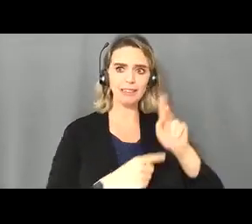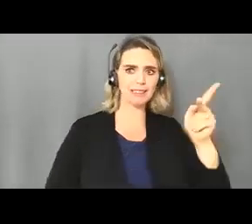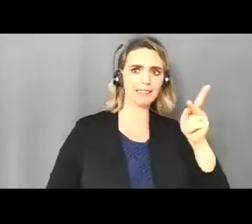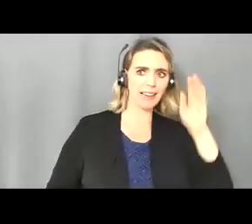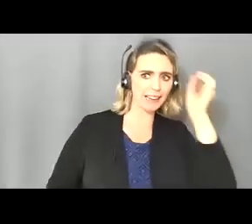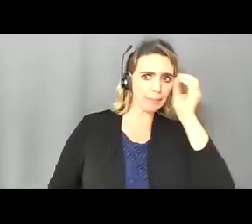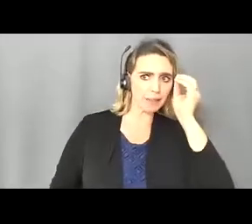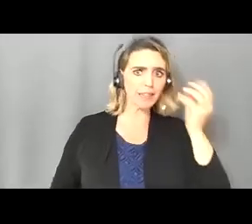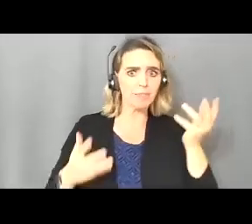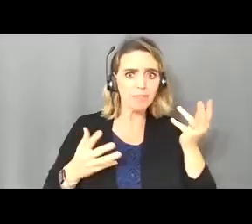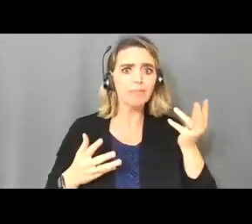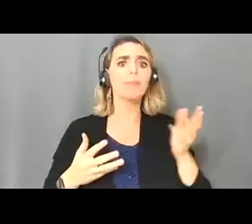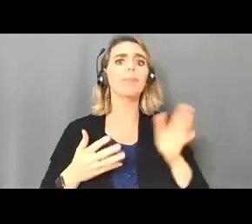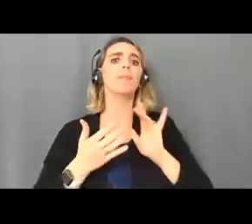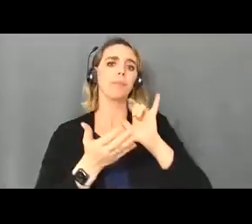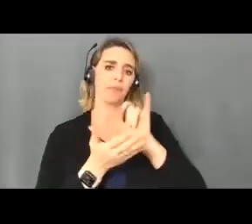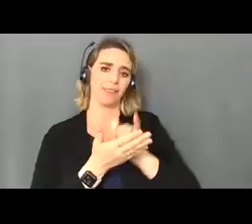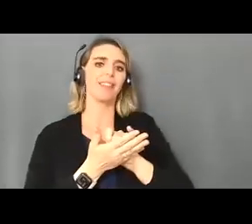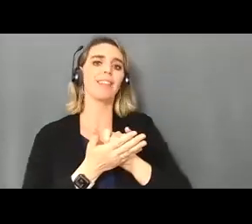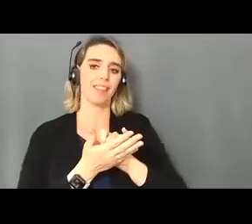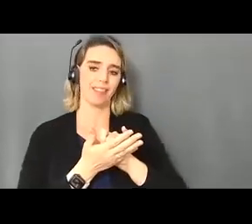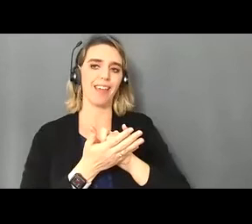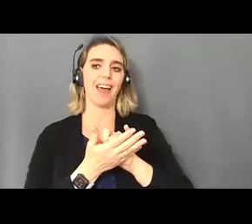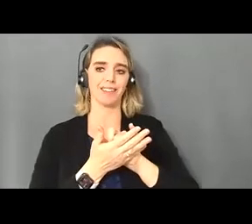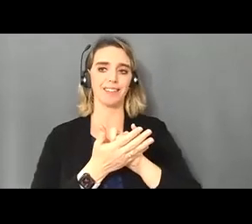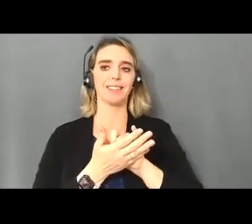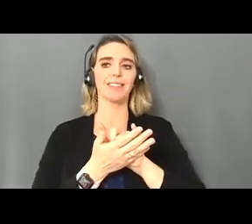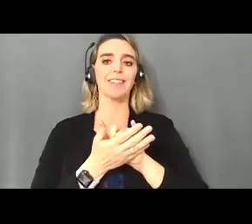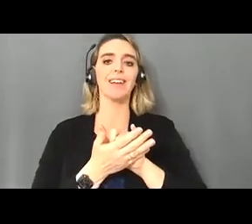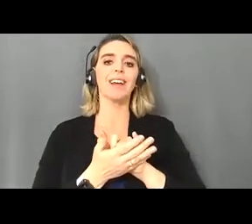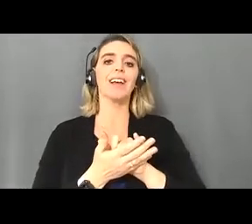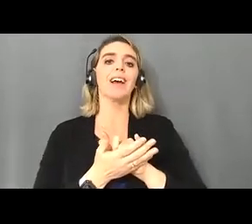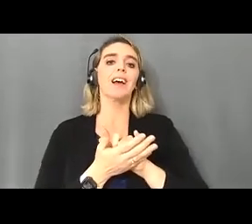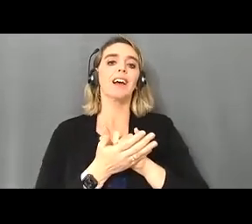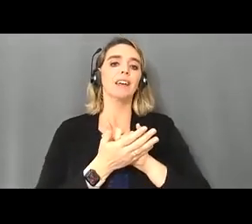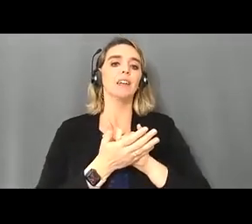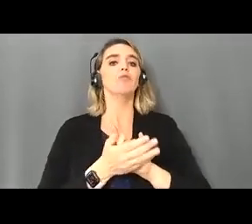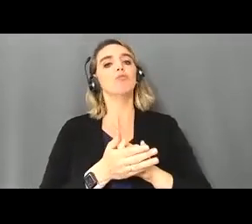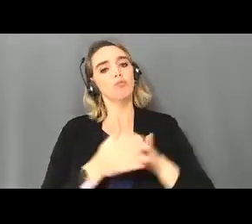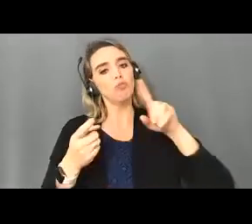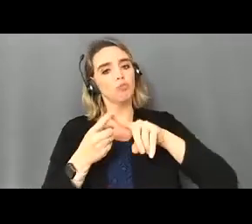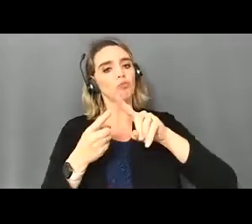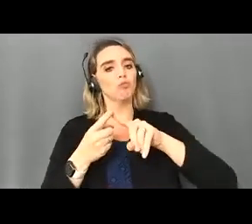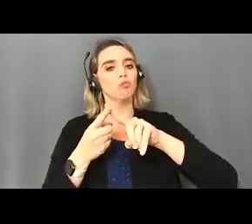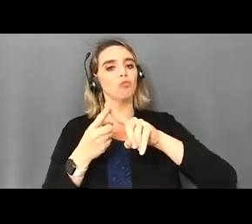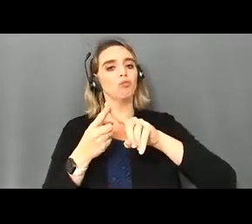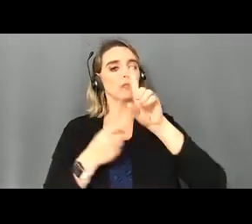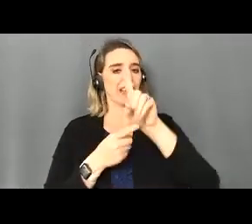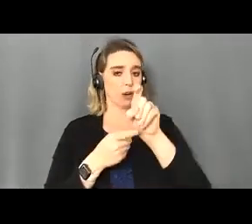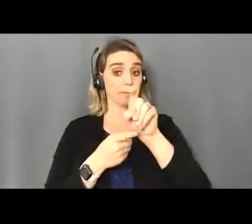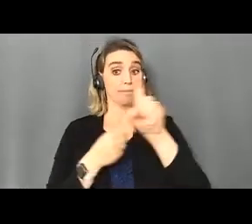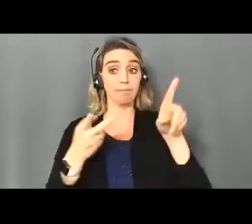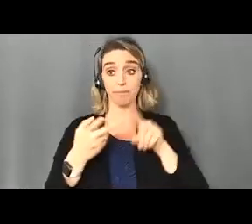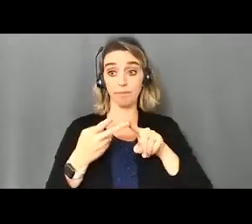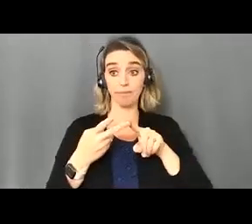So all of those factors contribute to that diagnosis driver. Next, we have the doctor or the provider.